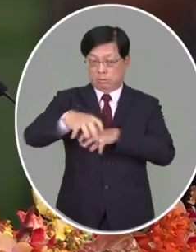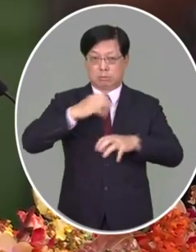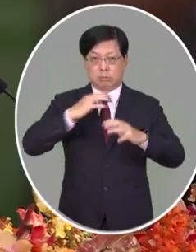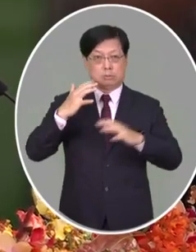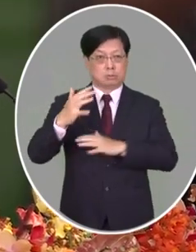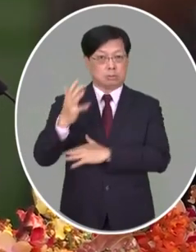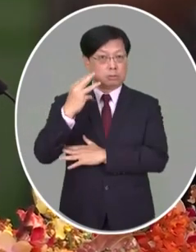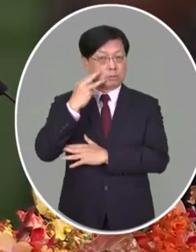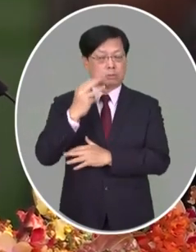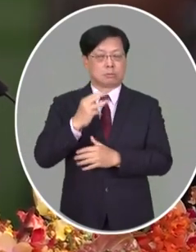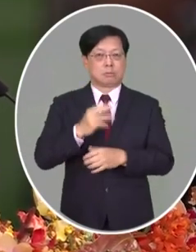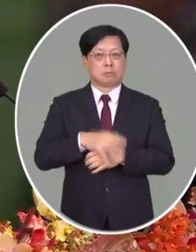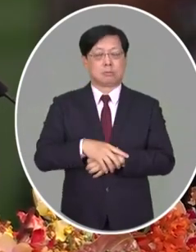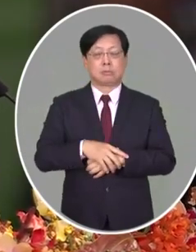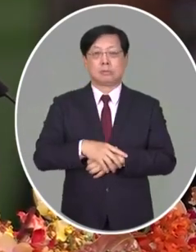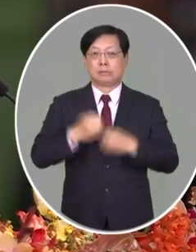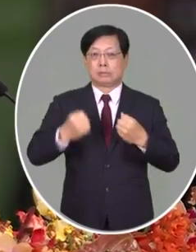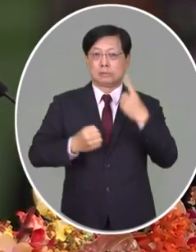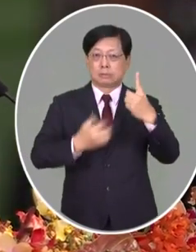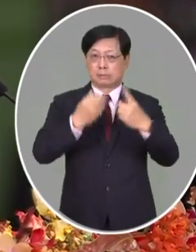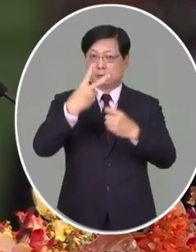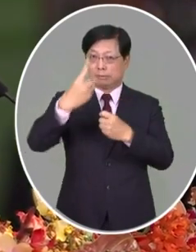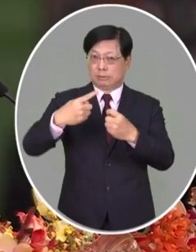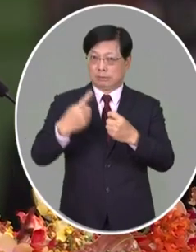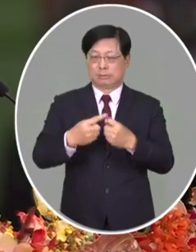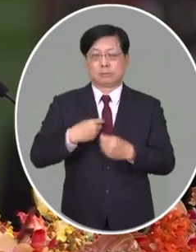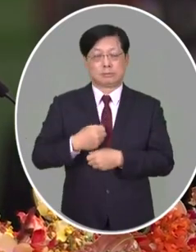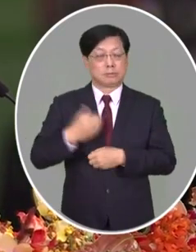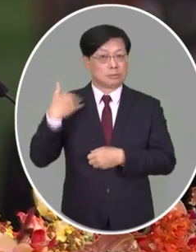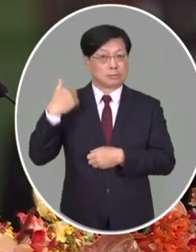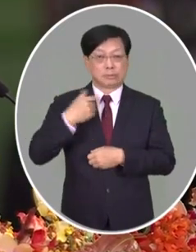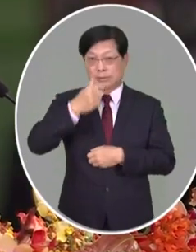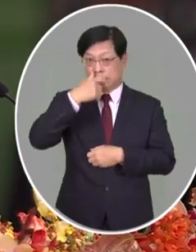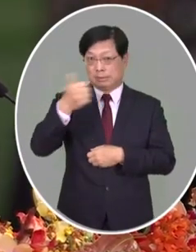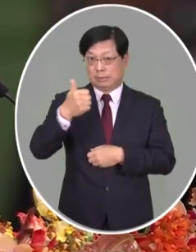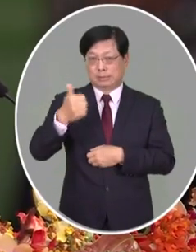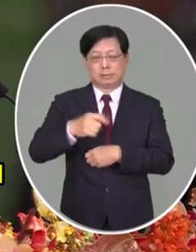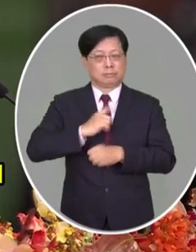As early as 1921, Mr. Chiang Weishui Pointing out that